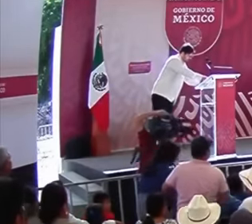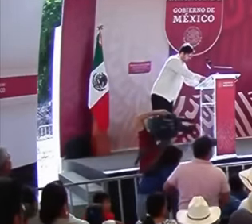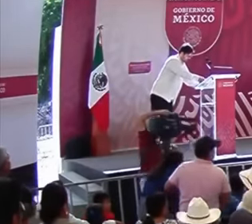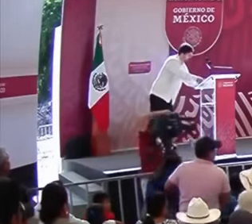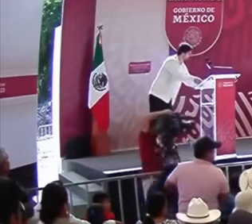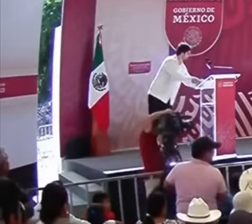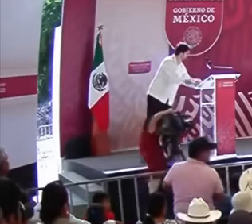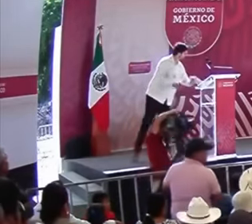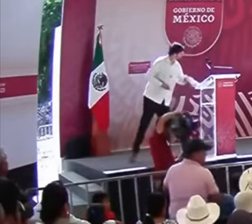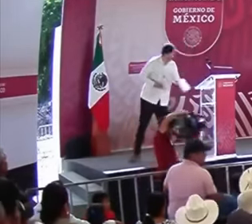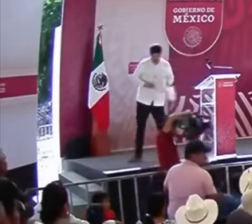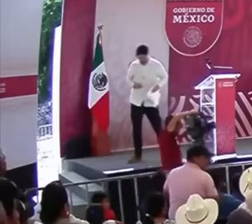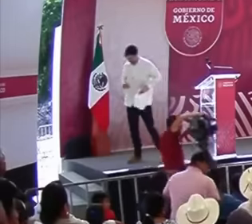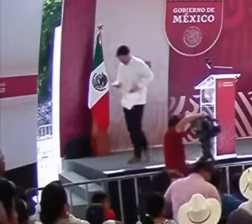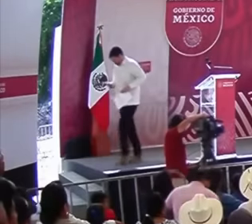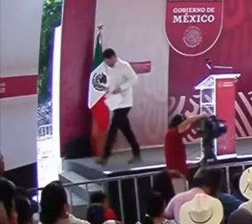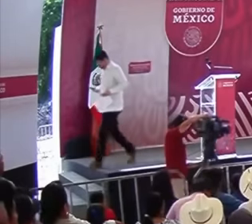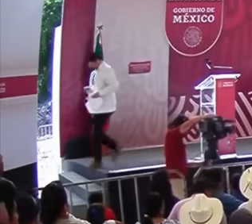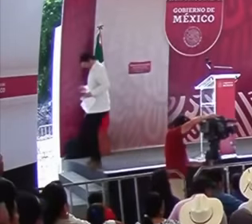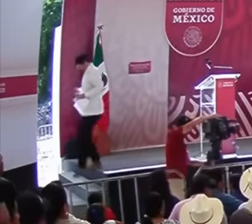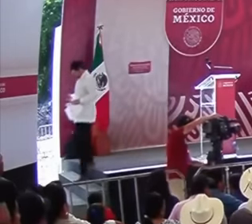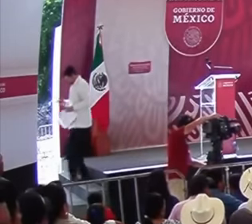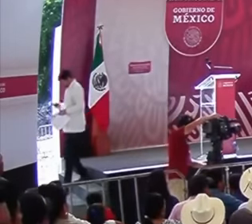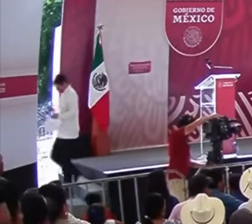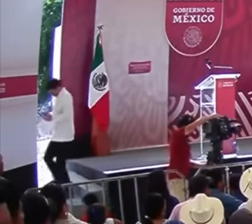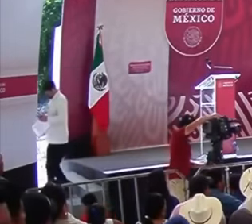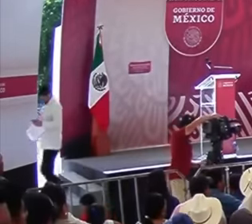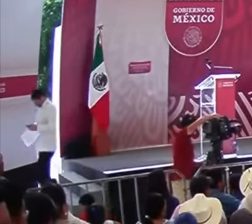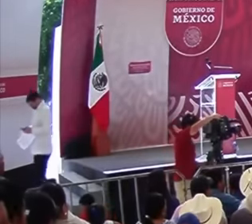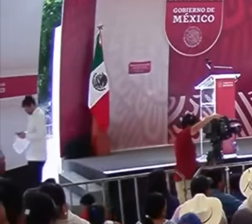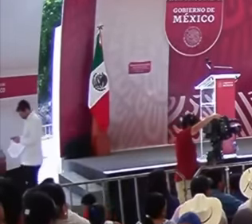the president of the United Mexican States Mr. Andrés Manuel